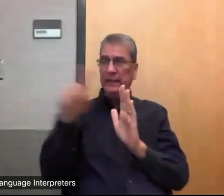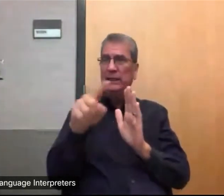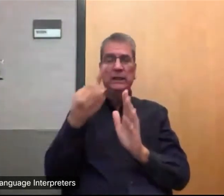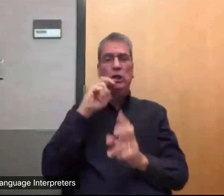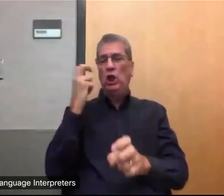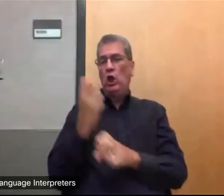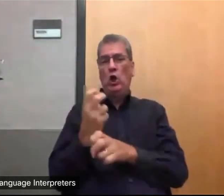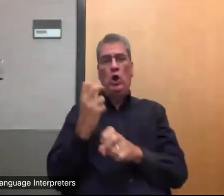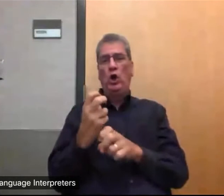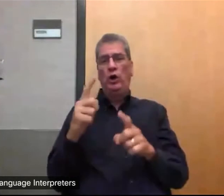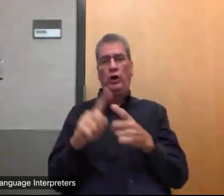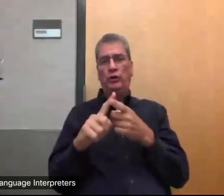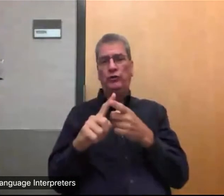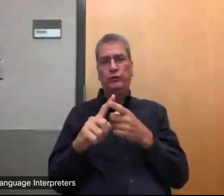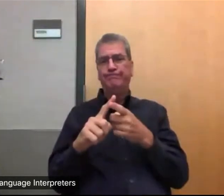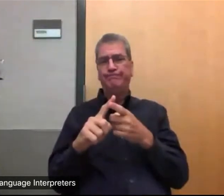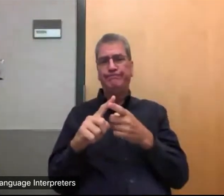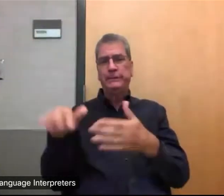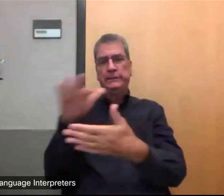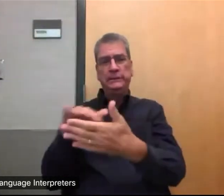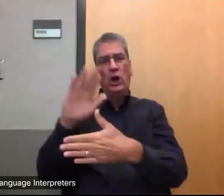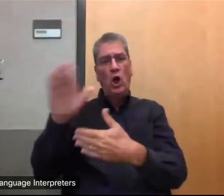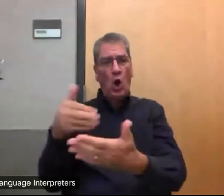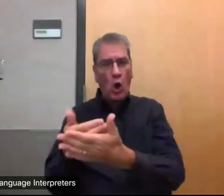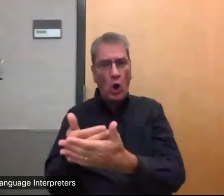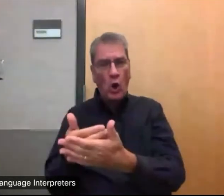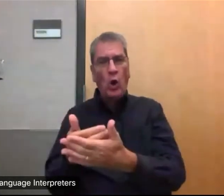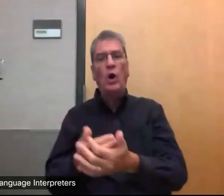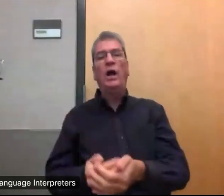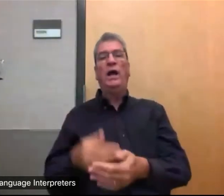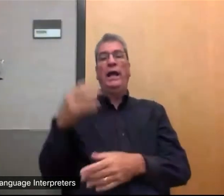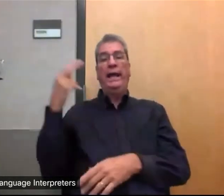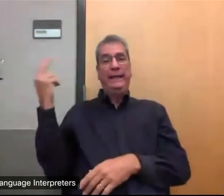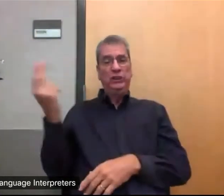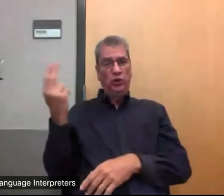to kind of keep that in your brain. Um. So, historically, public health is very tied